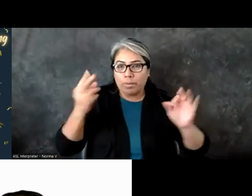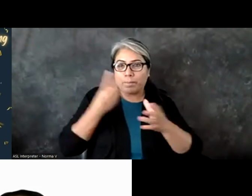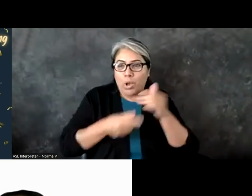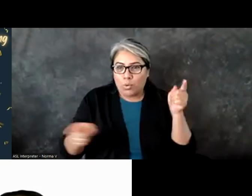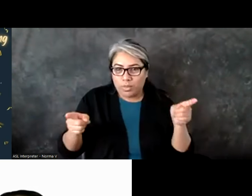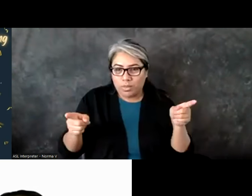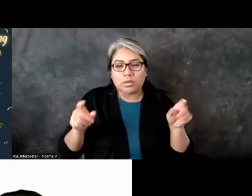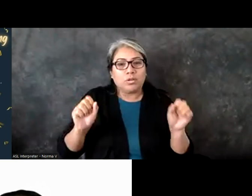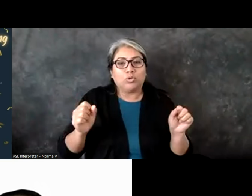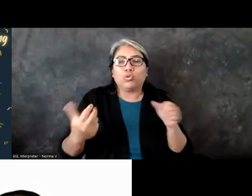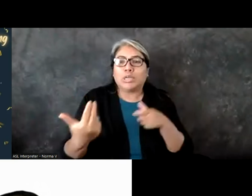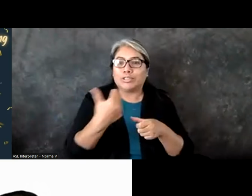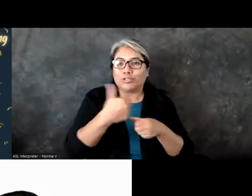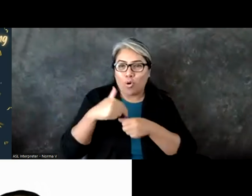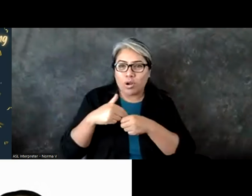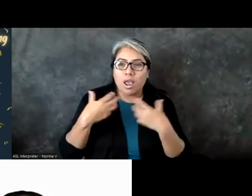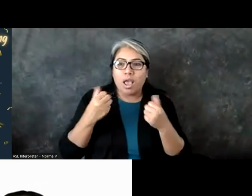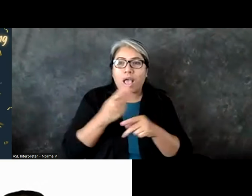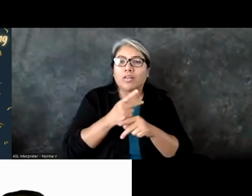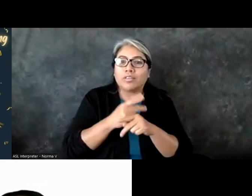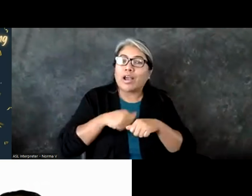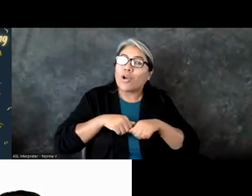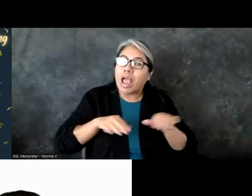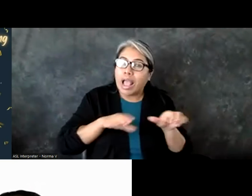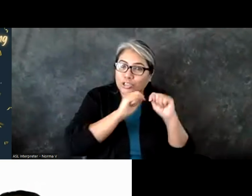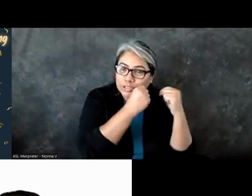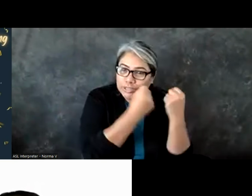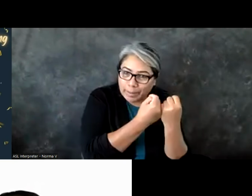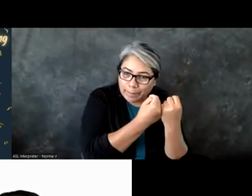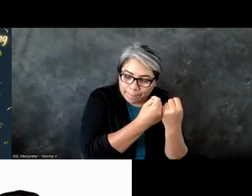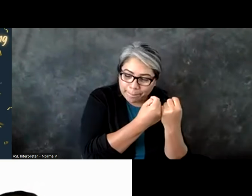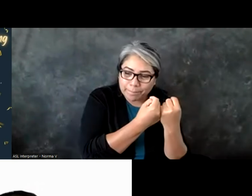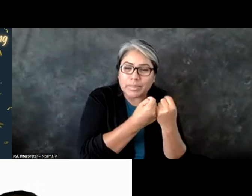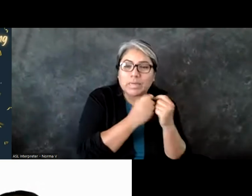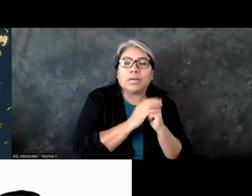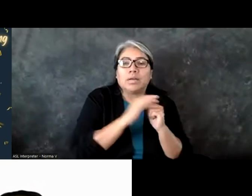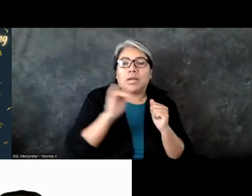you can be part of that and we are in San Francisco and also